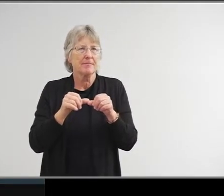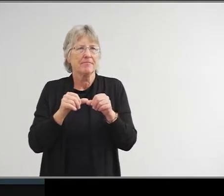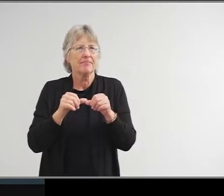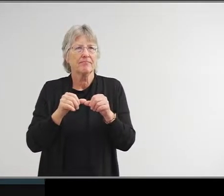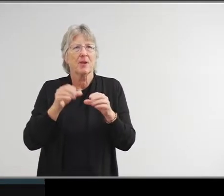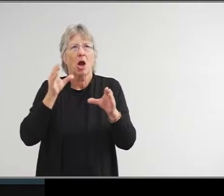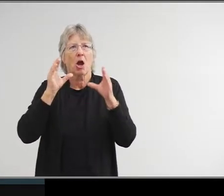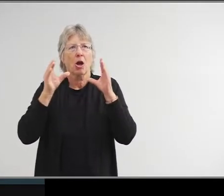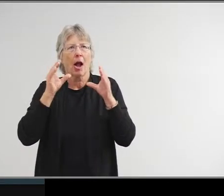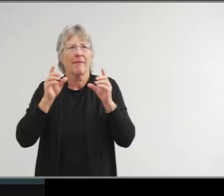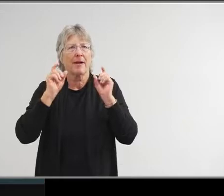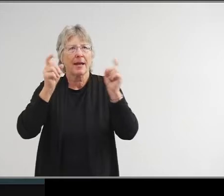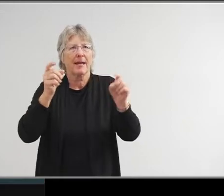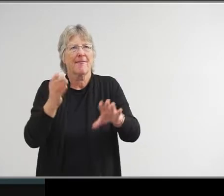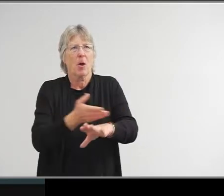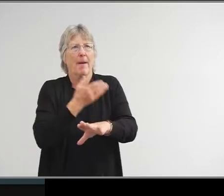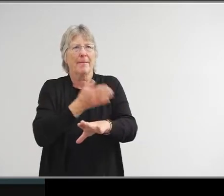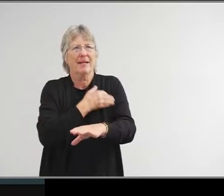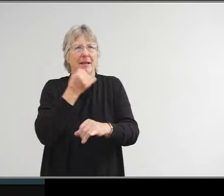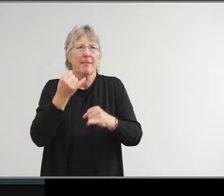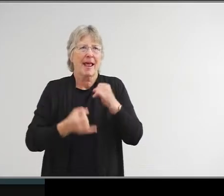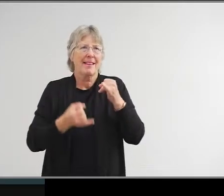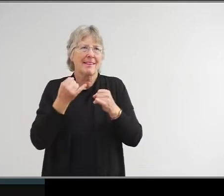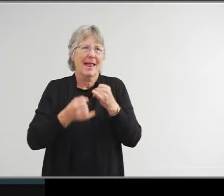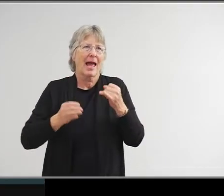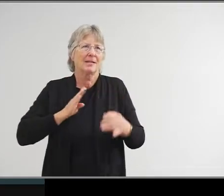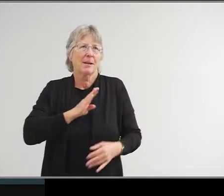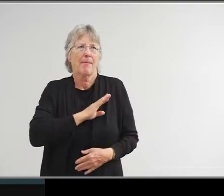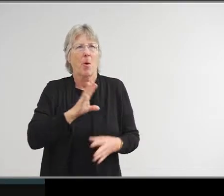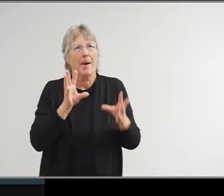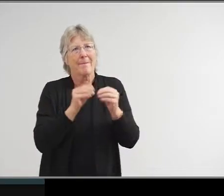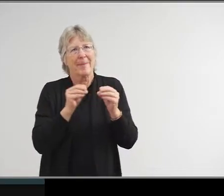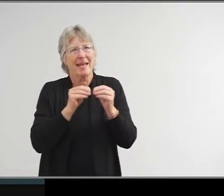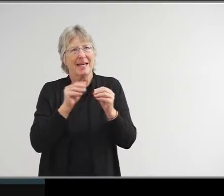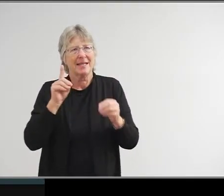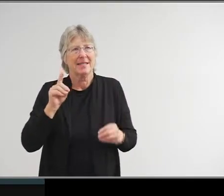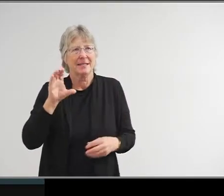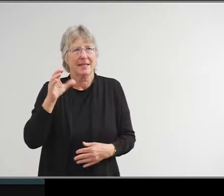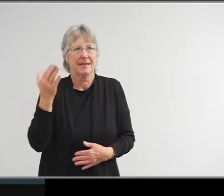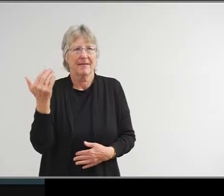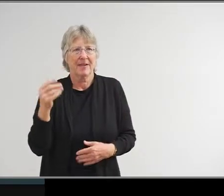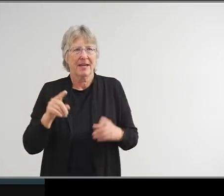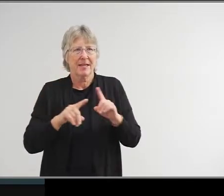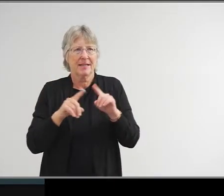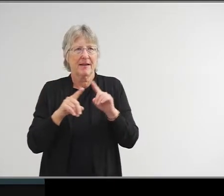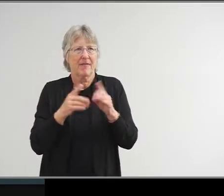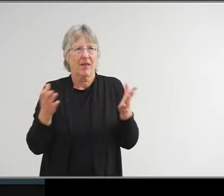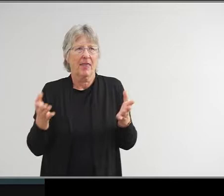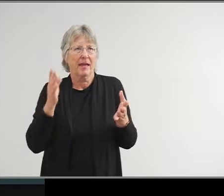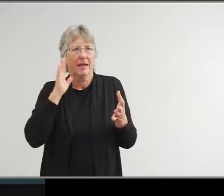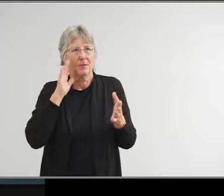since the last board meeting on December 15th on several aspects of our efforts to reopen schools.